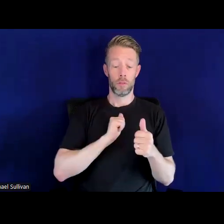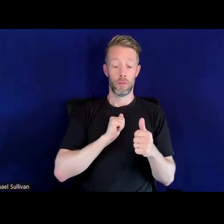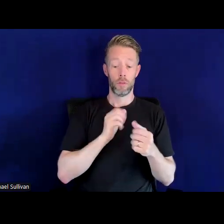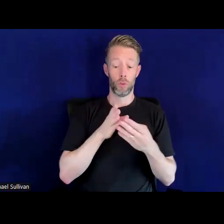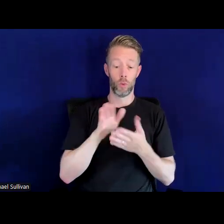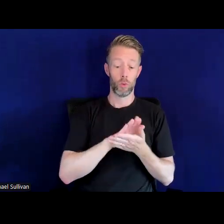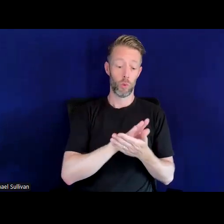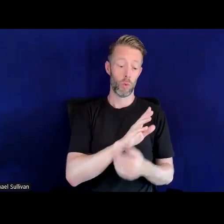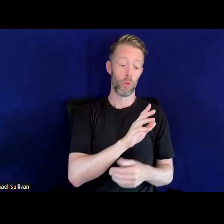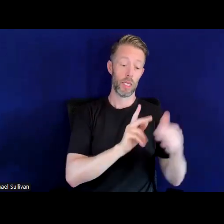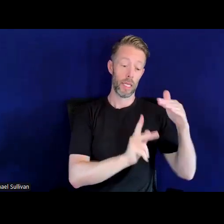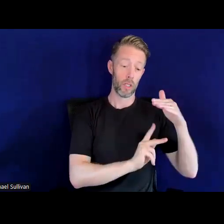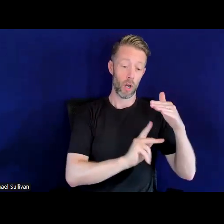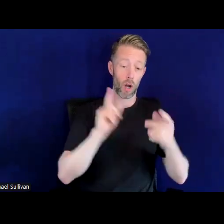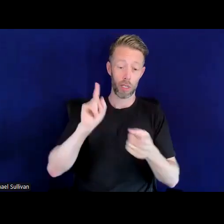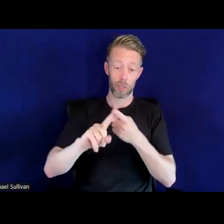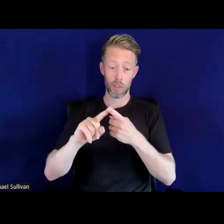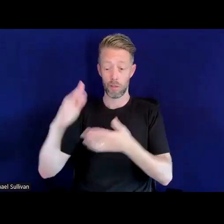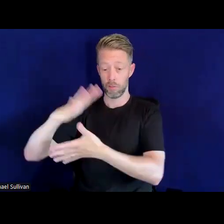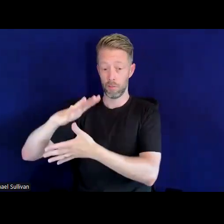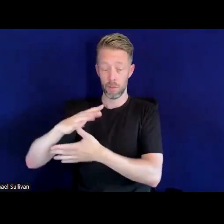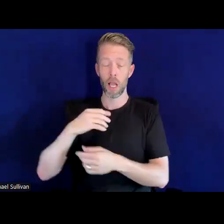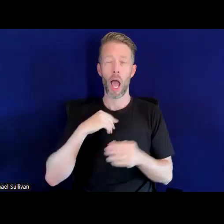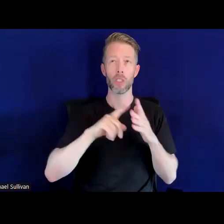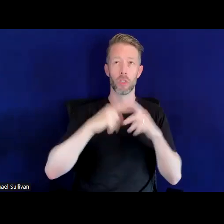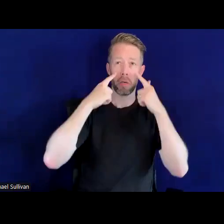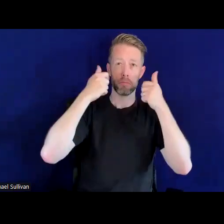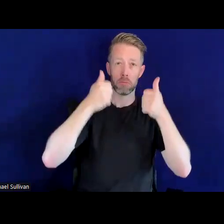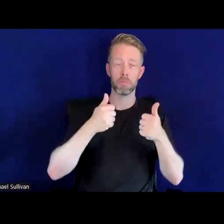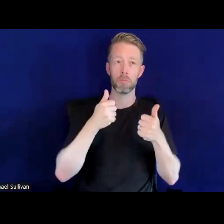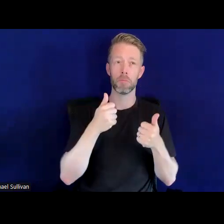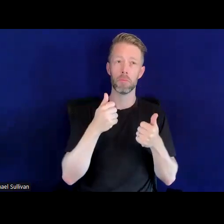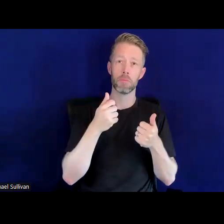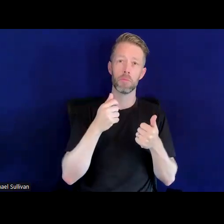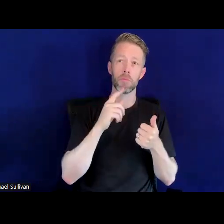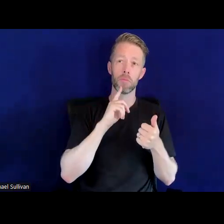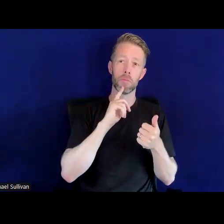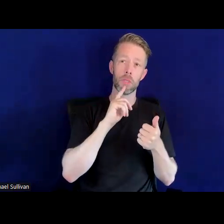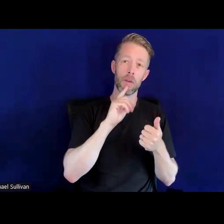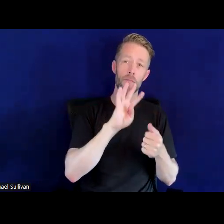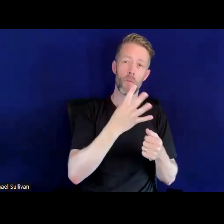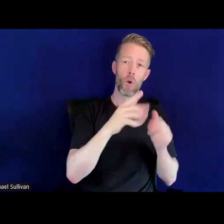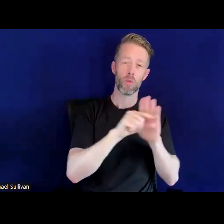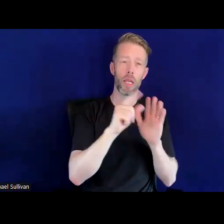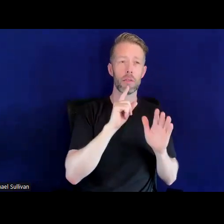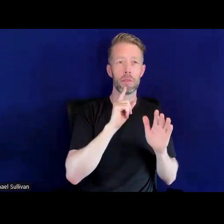school, K-12, and I began to lose vision in fourth grade around age 9 or 10, and I went to many, many specialists all